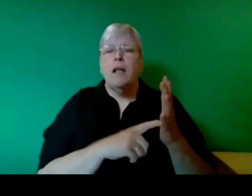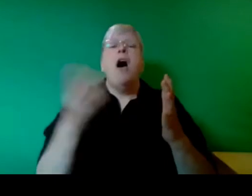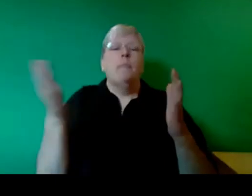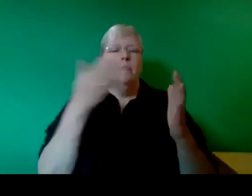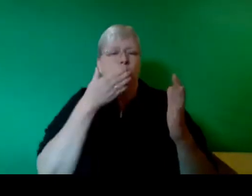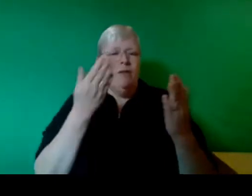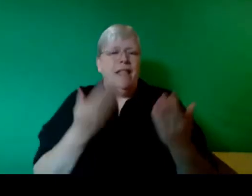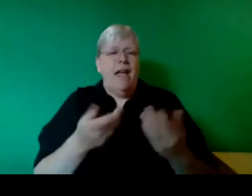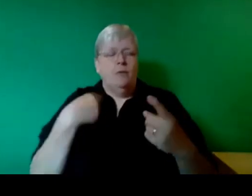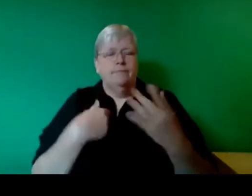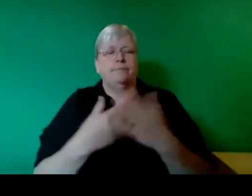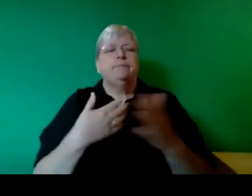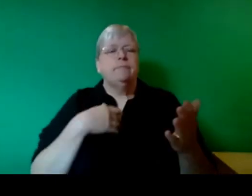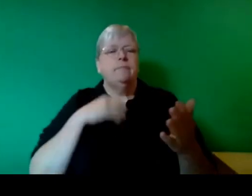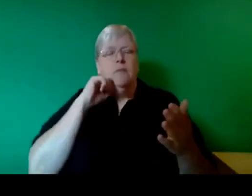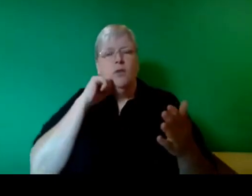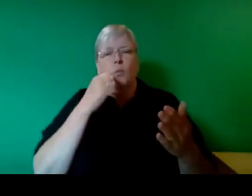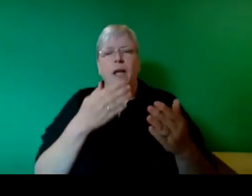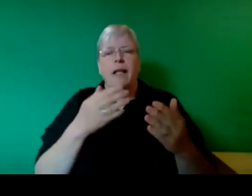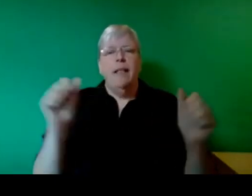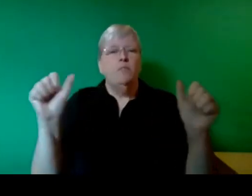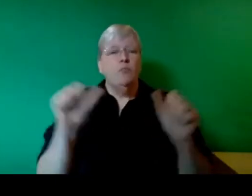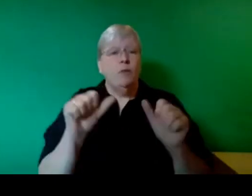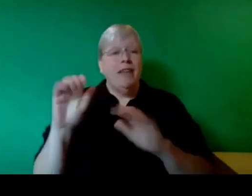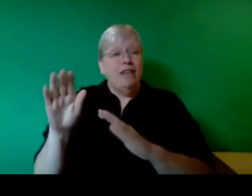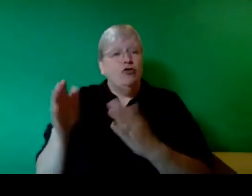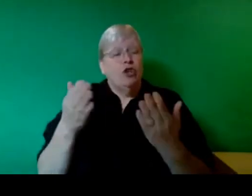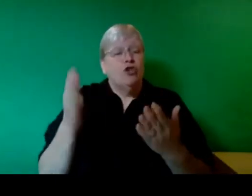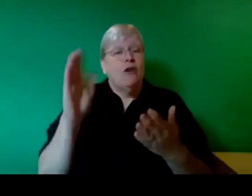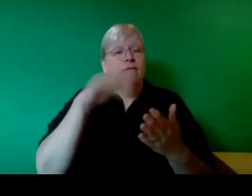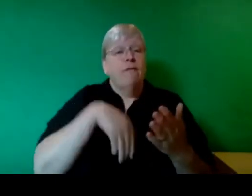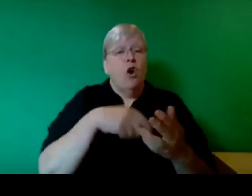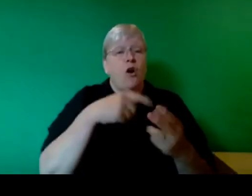We're going to have a a brief introduction from two of our key people in Scotland,